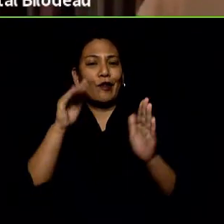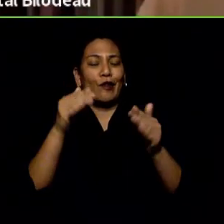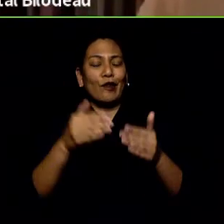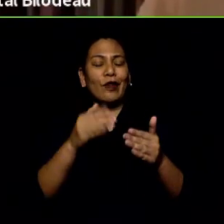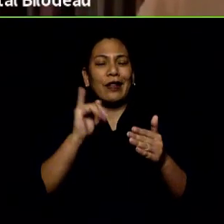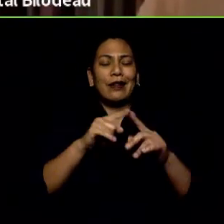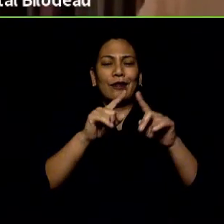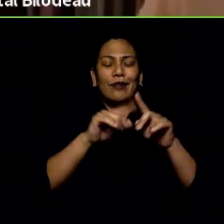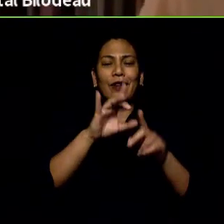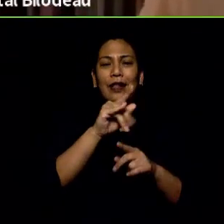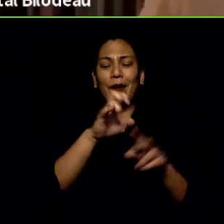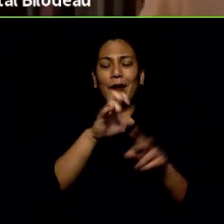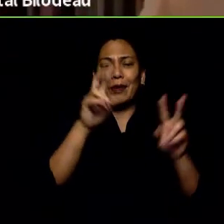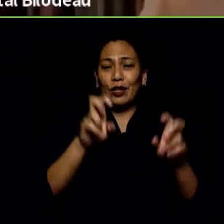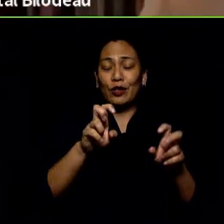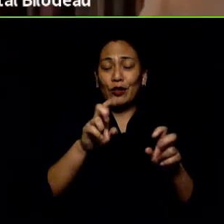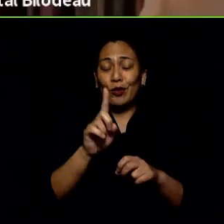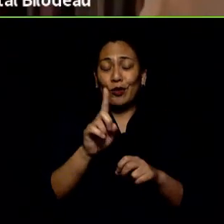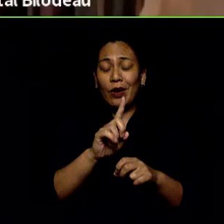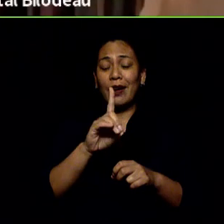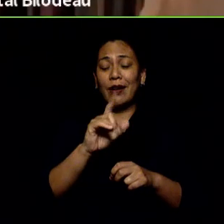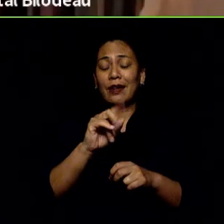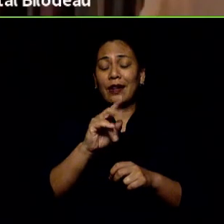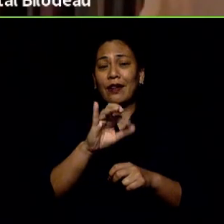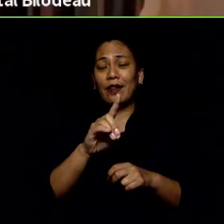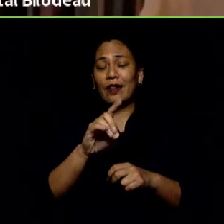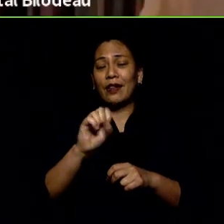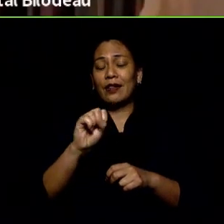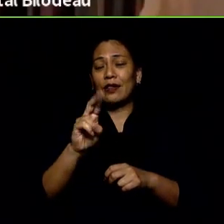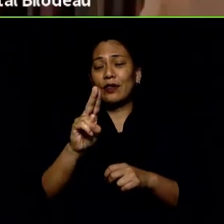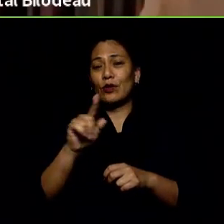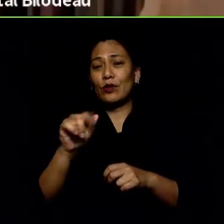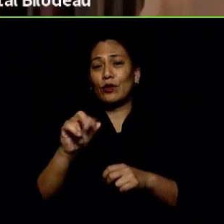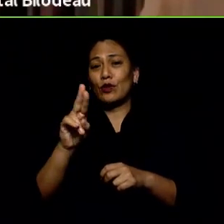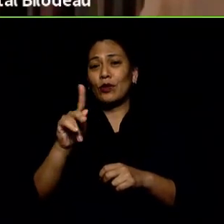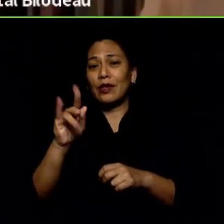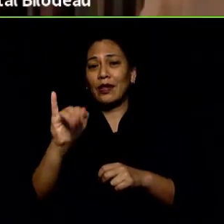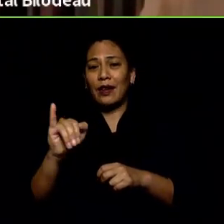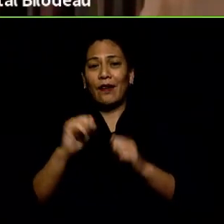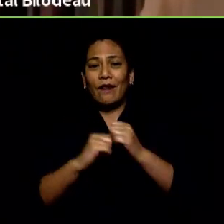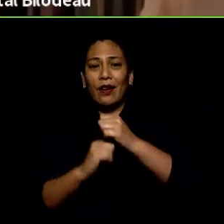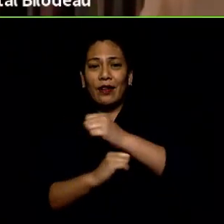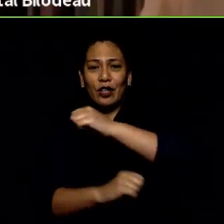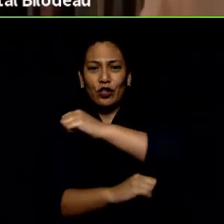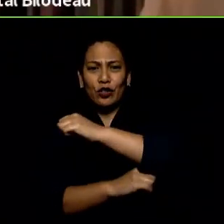Tom is going to talk about what role the economy can play in reverting the climate crisis.